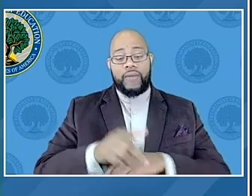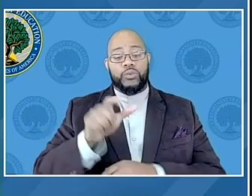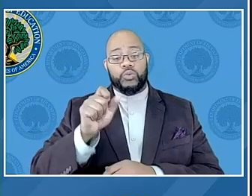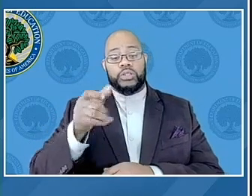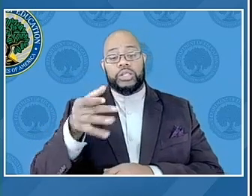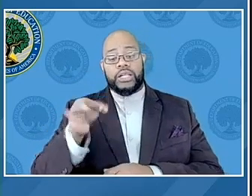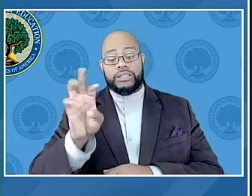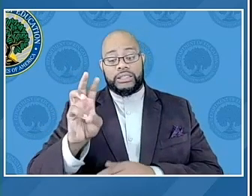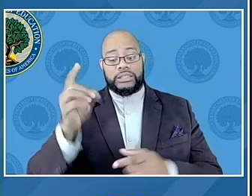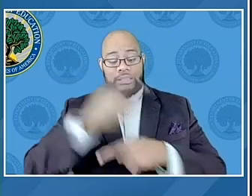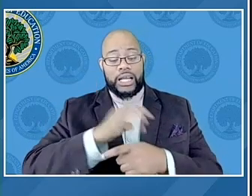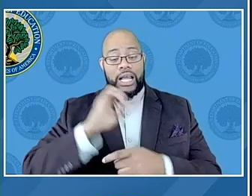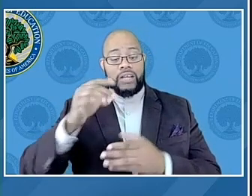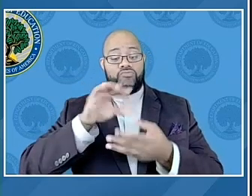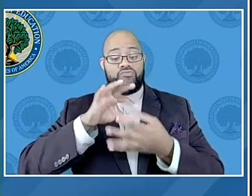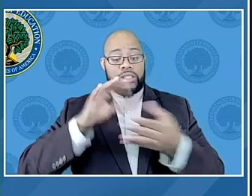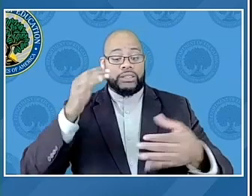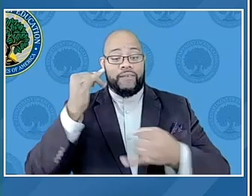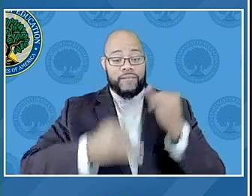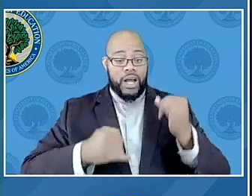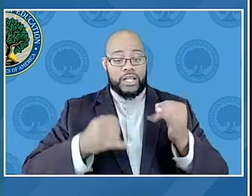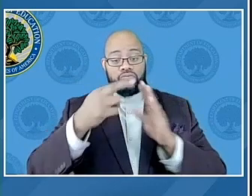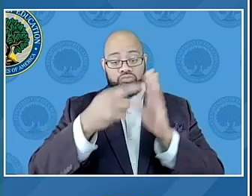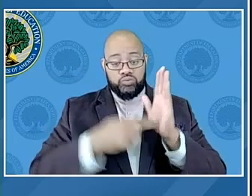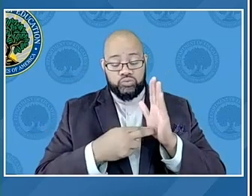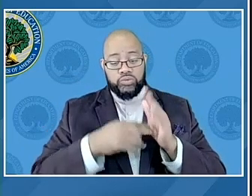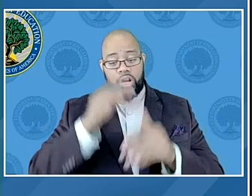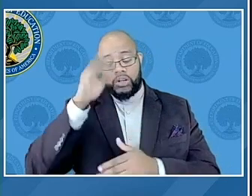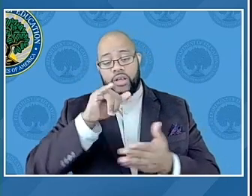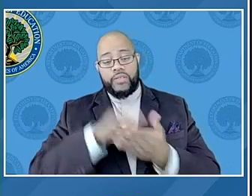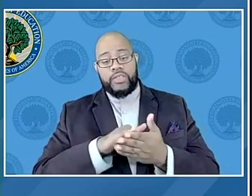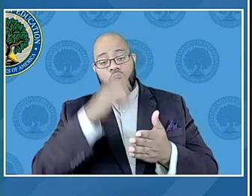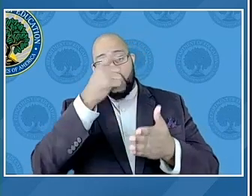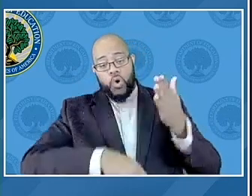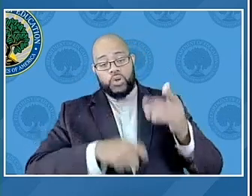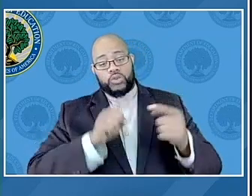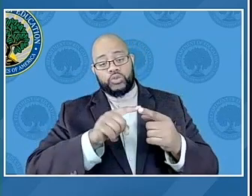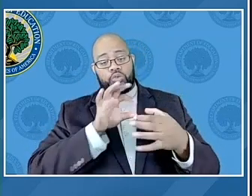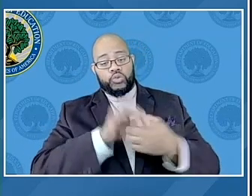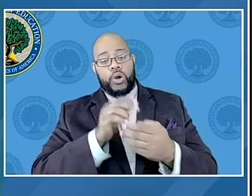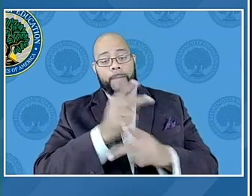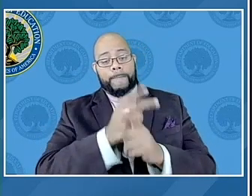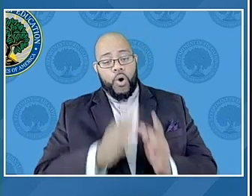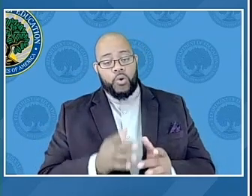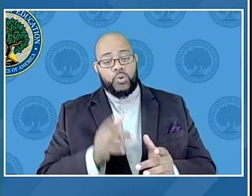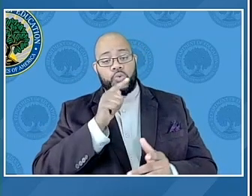released the final regulations acknowledging the costs to joint borrowers whose unearned benefits would be traded